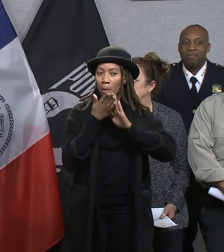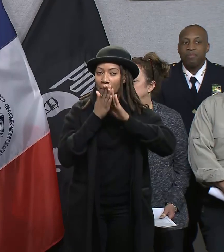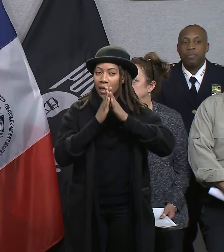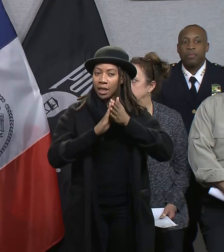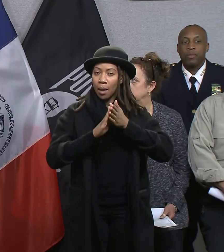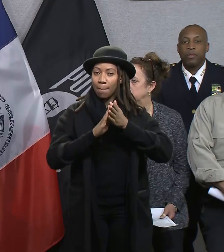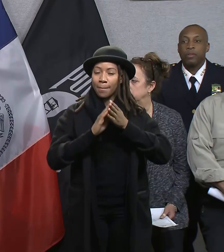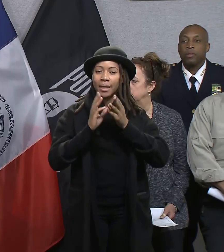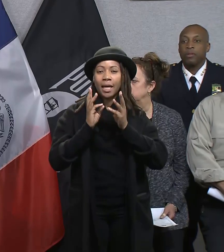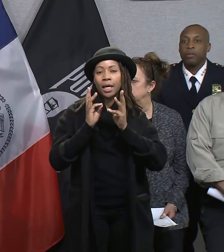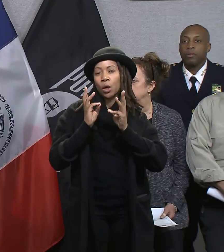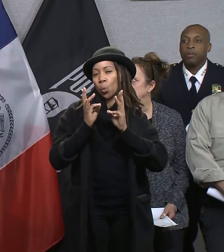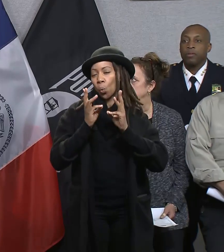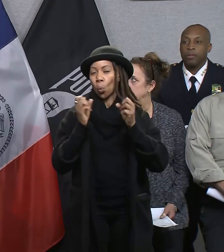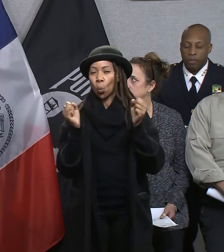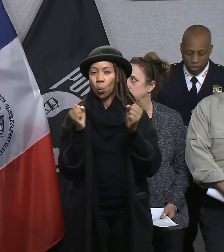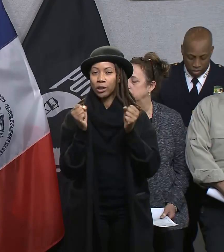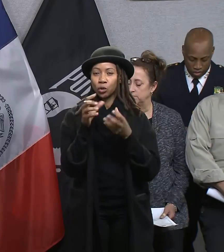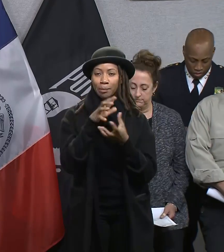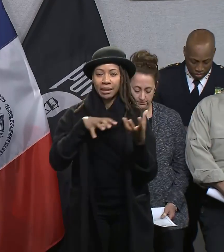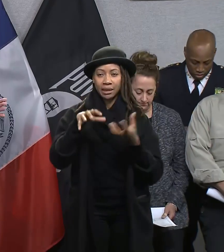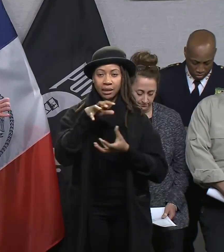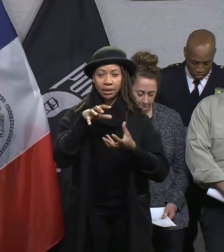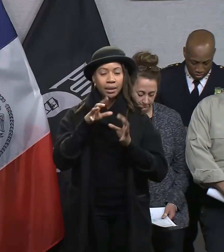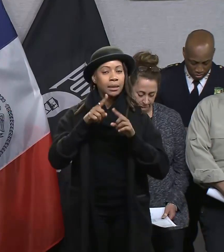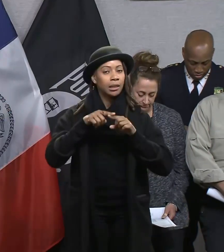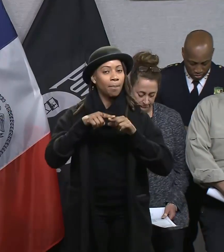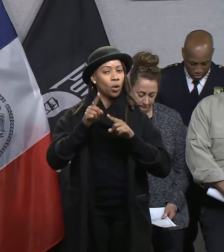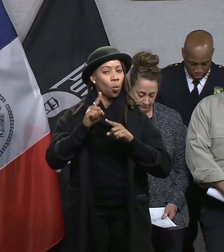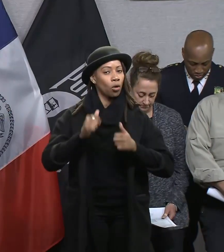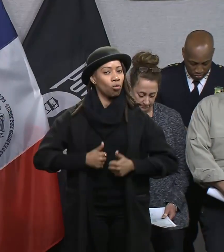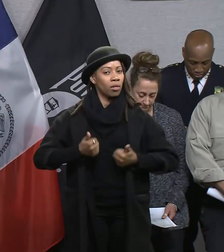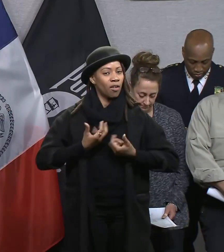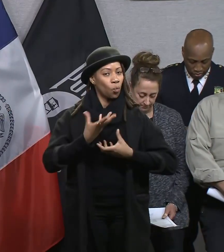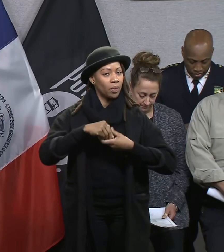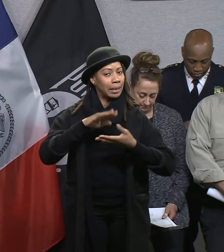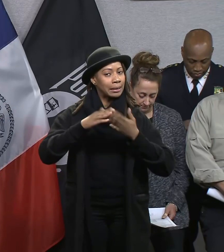GOING INTO THE EVENING. RIGHT NOW IT IS SNOW